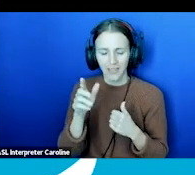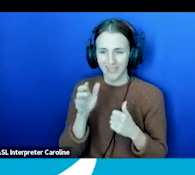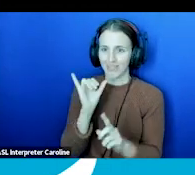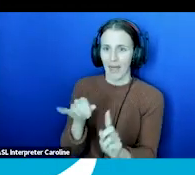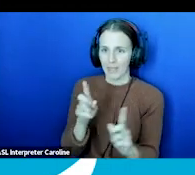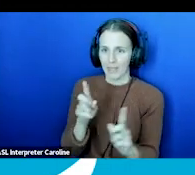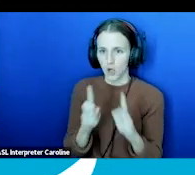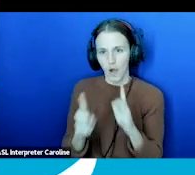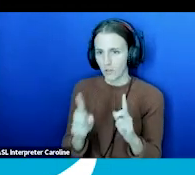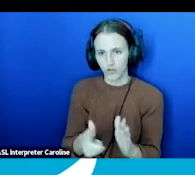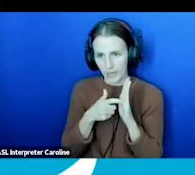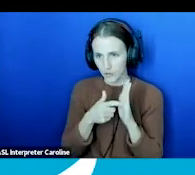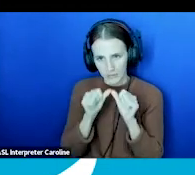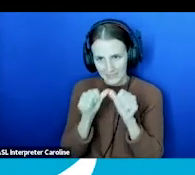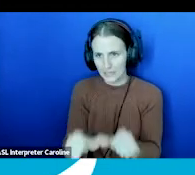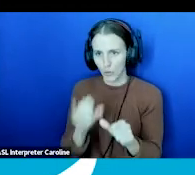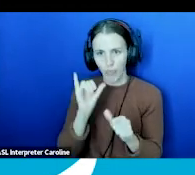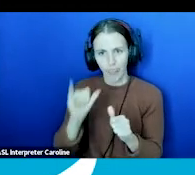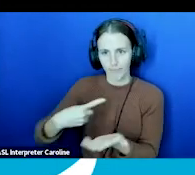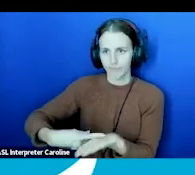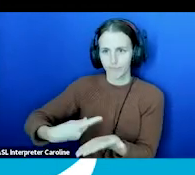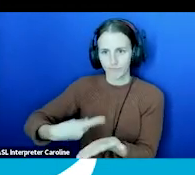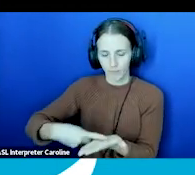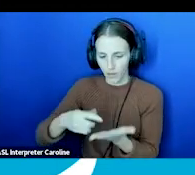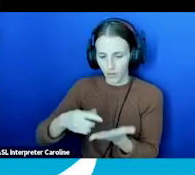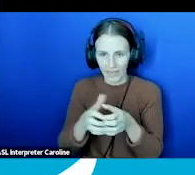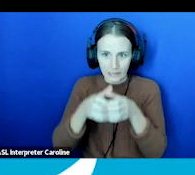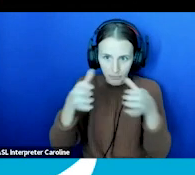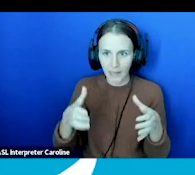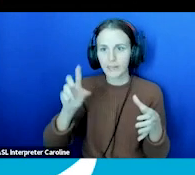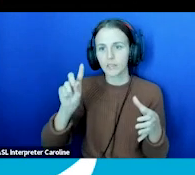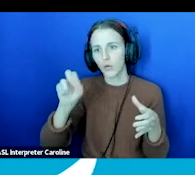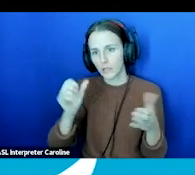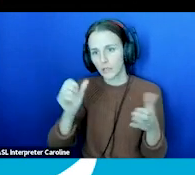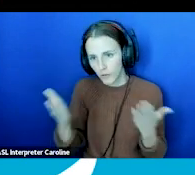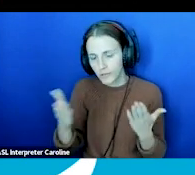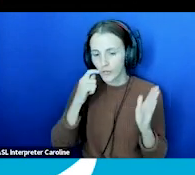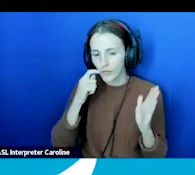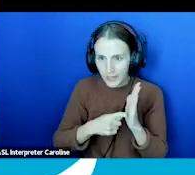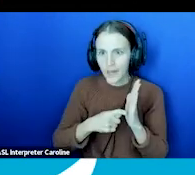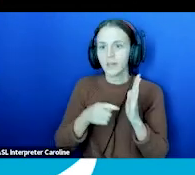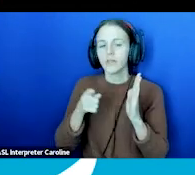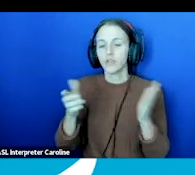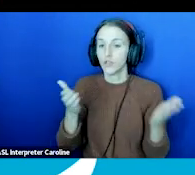WANT TO RESPOND? >> I HAD AN ISSUE WITH UNMUTING. IT IS A CONVERSATION